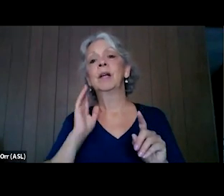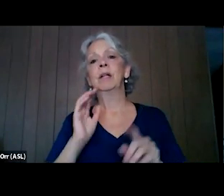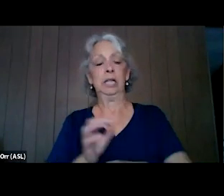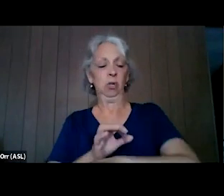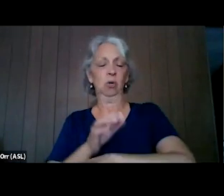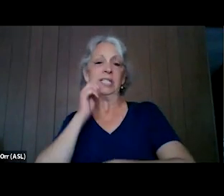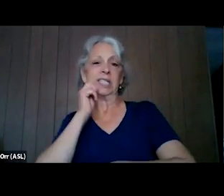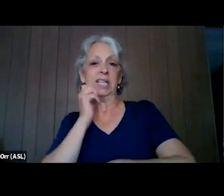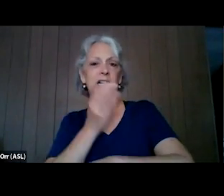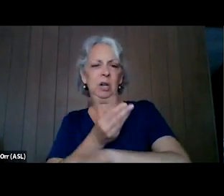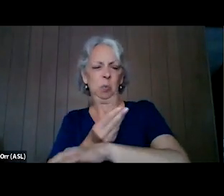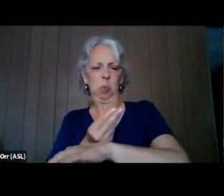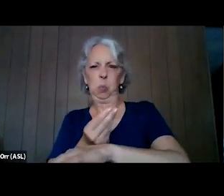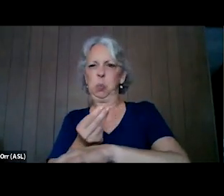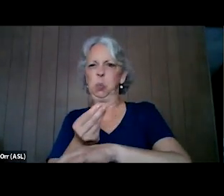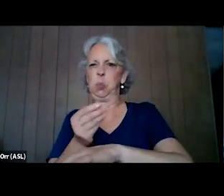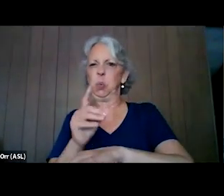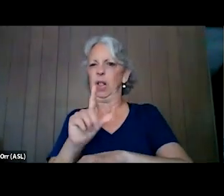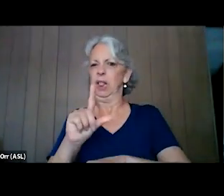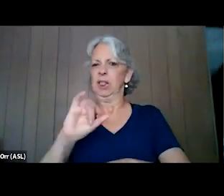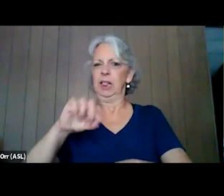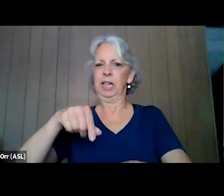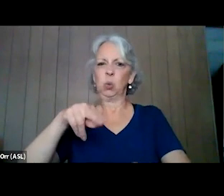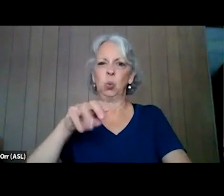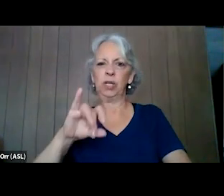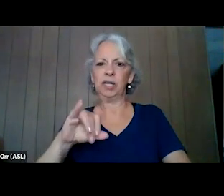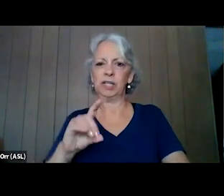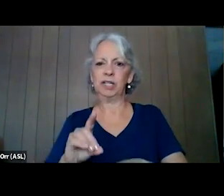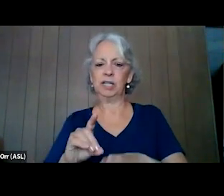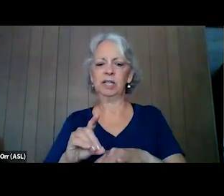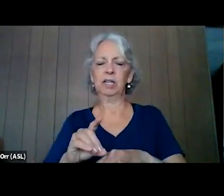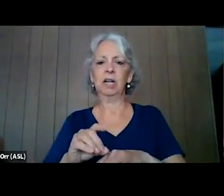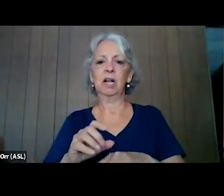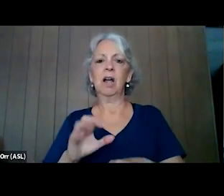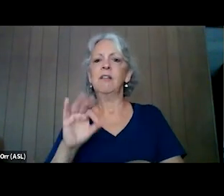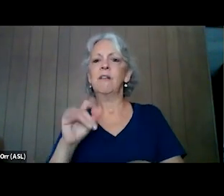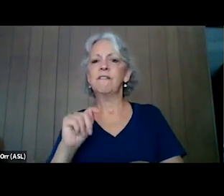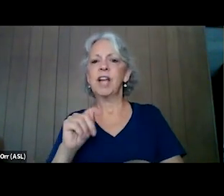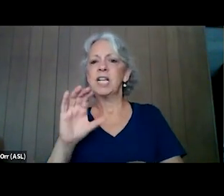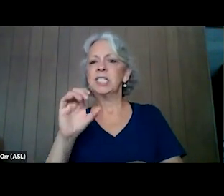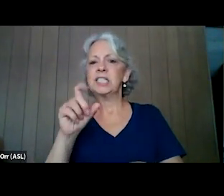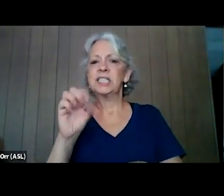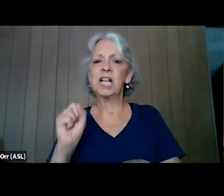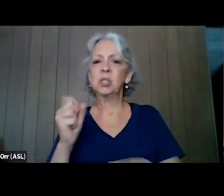your tissue, your fat cells. The only thing you'll see, and it leaves this big hole,